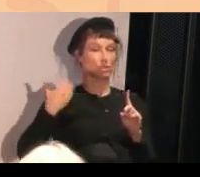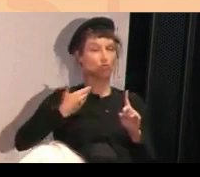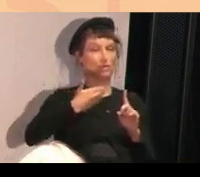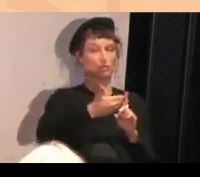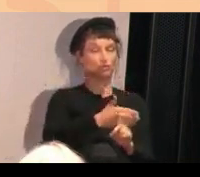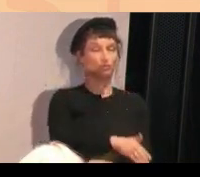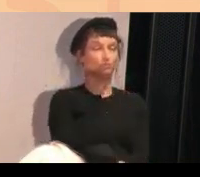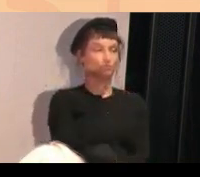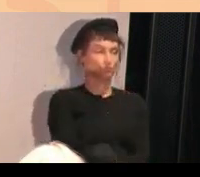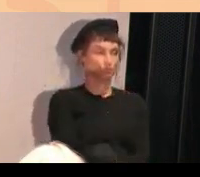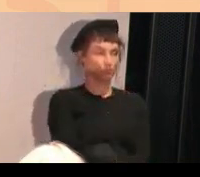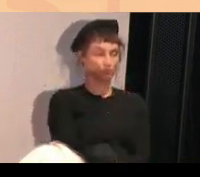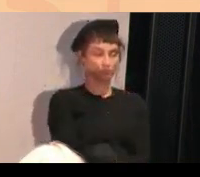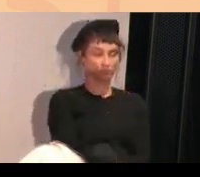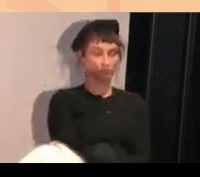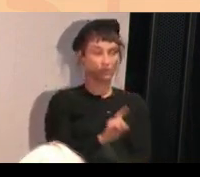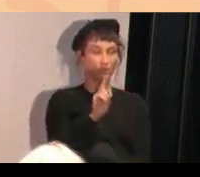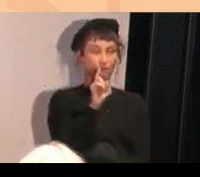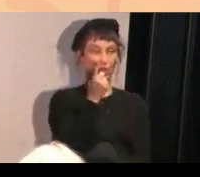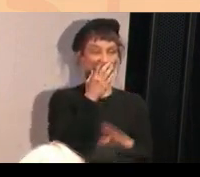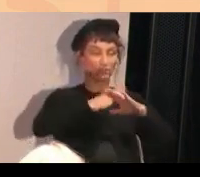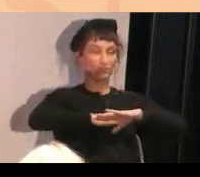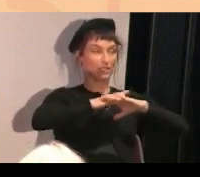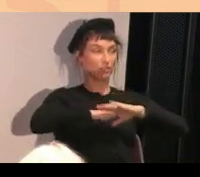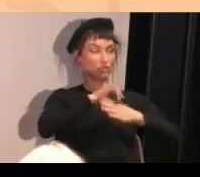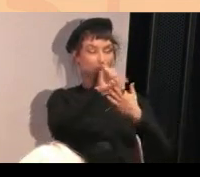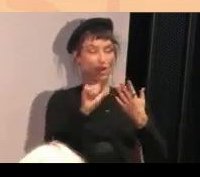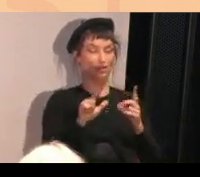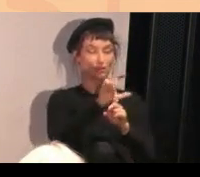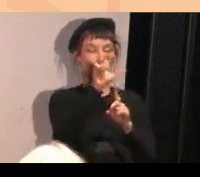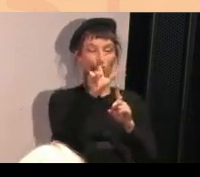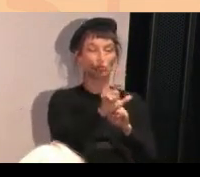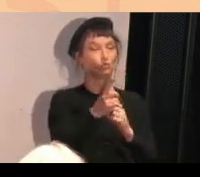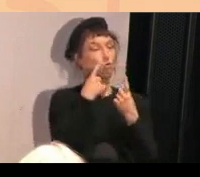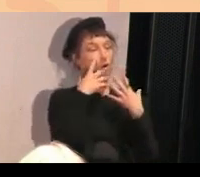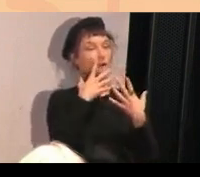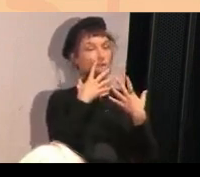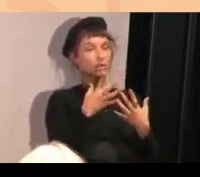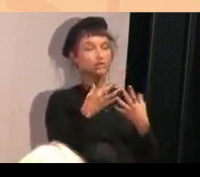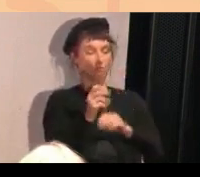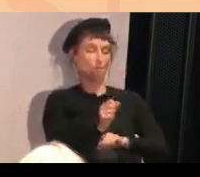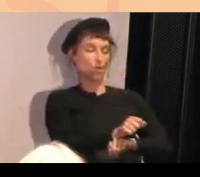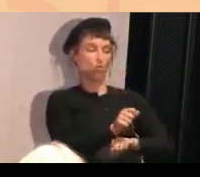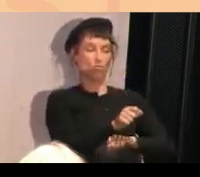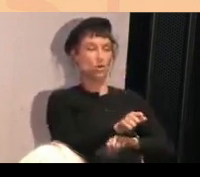First Nations arts and culture often get overlooked in the context of other needs resulting